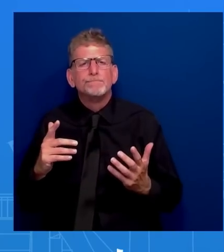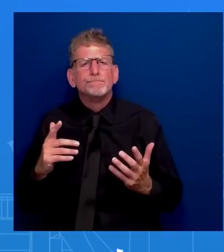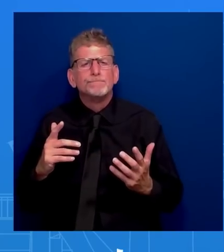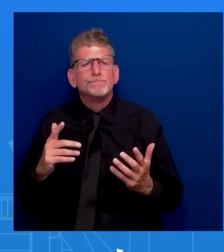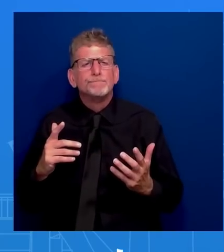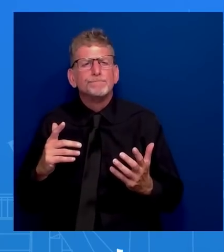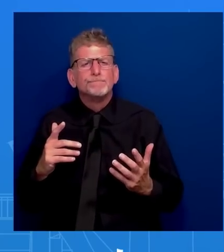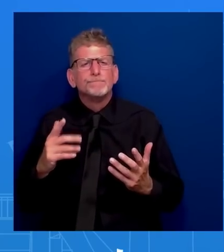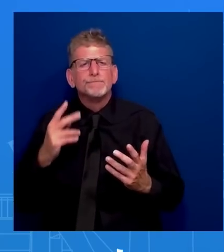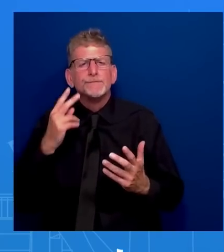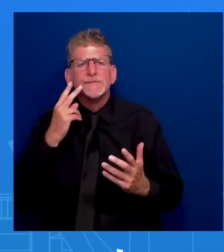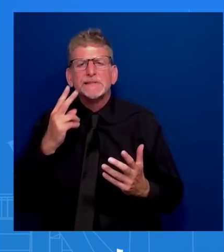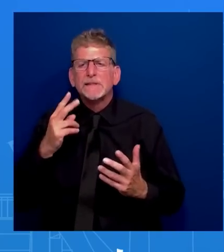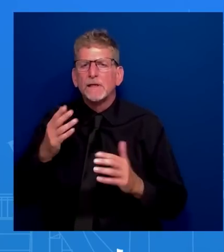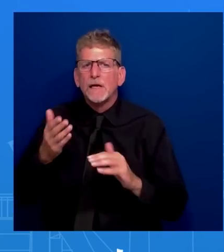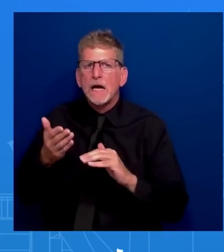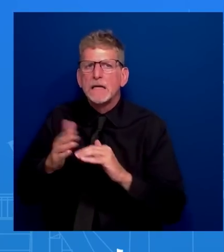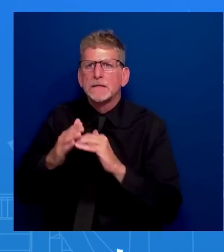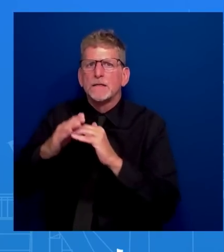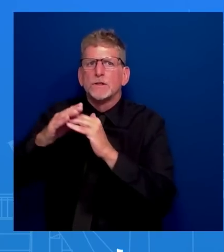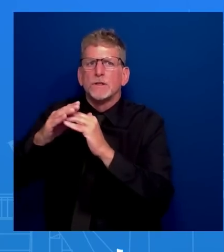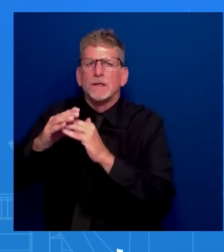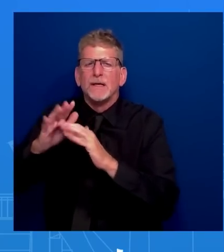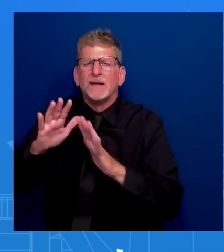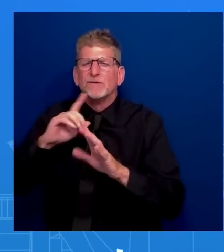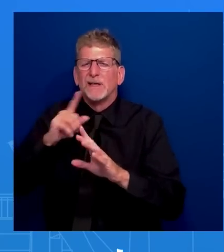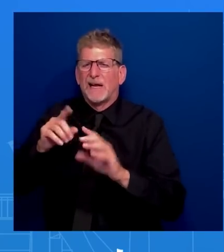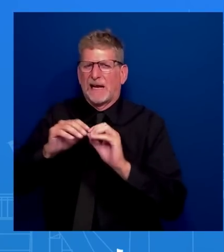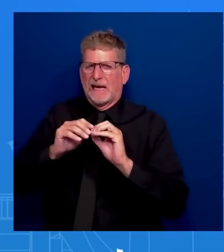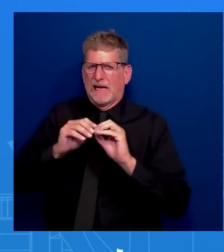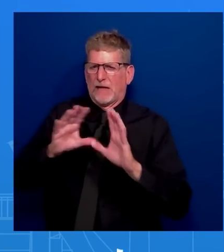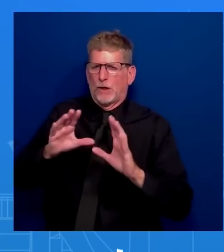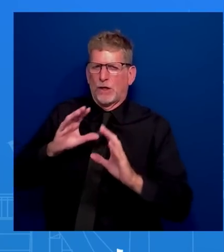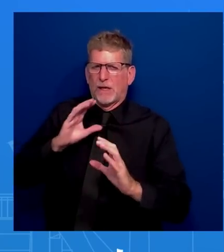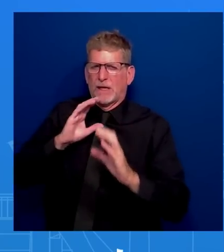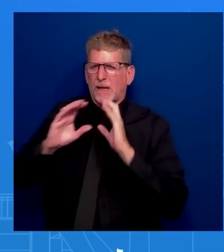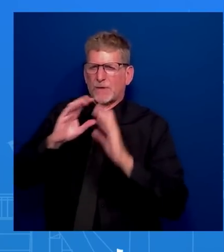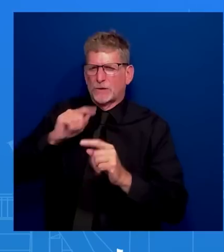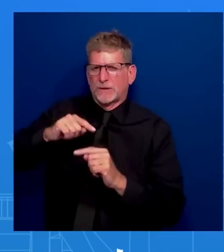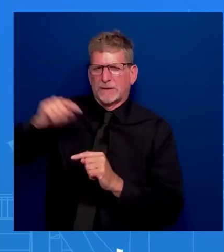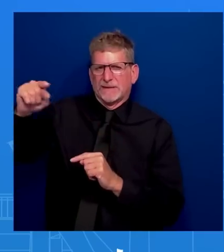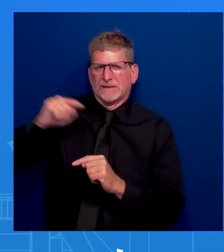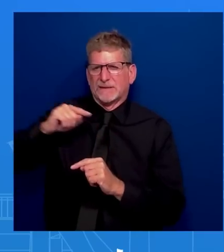how we're communicating on that piece as well. But we also have to continue to do the work of the American people.